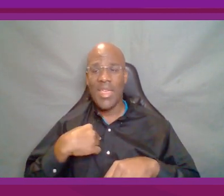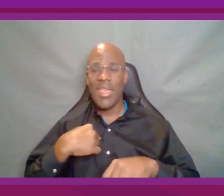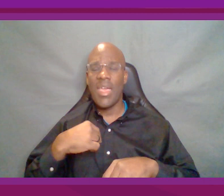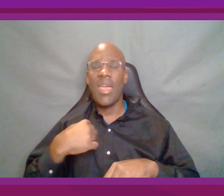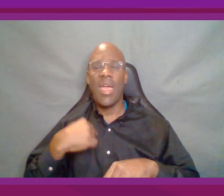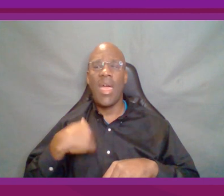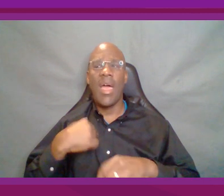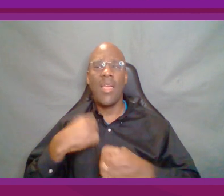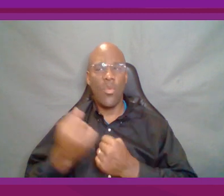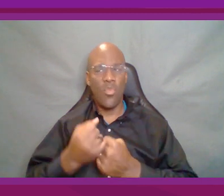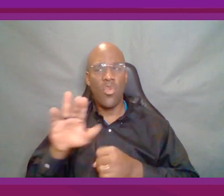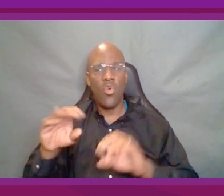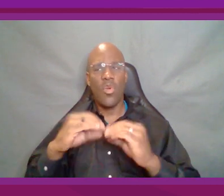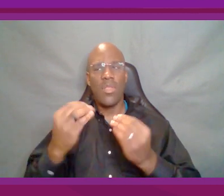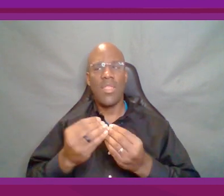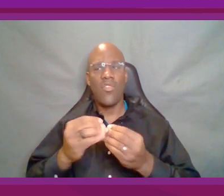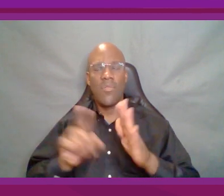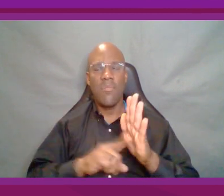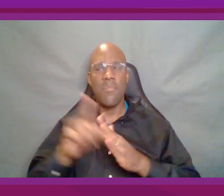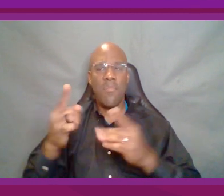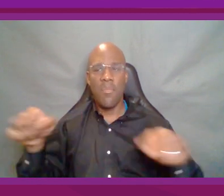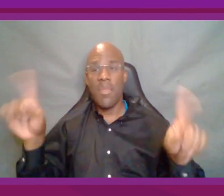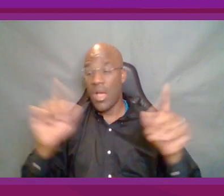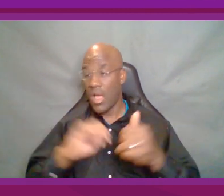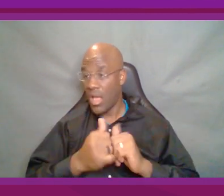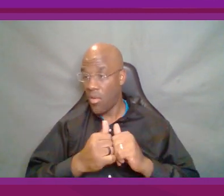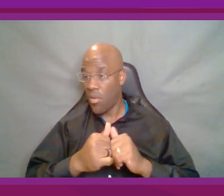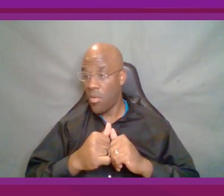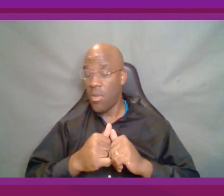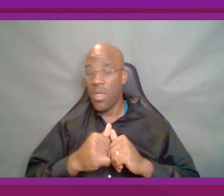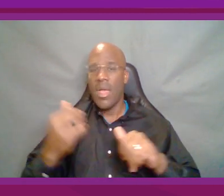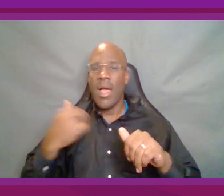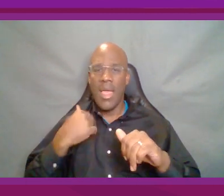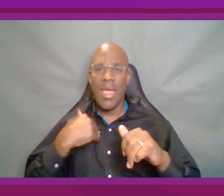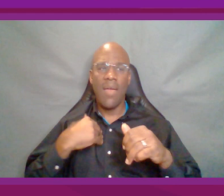here is how I contribute to the organization's success, assessing where I had opportunities,